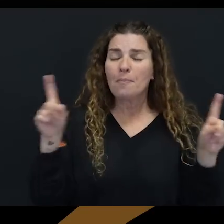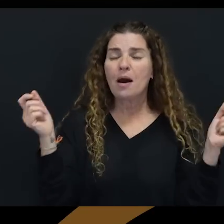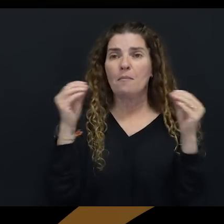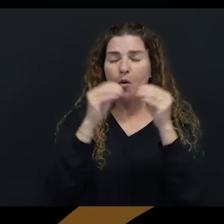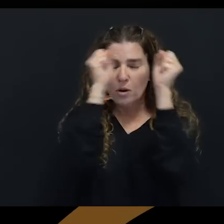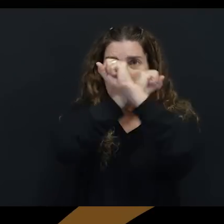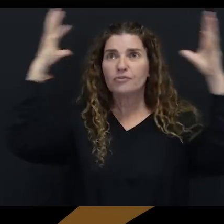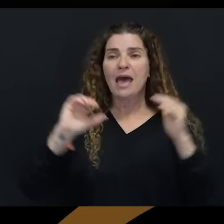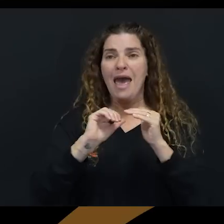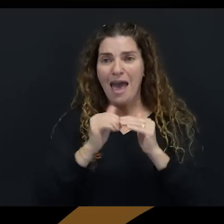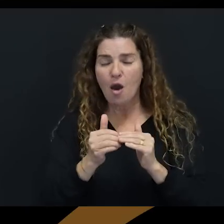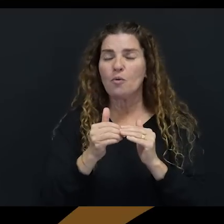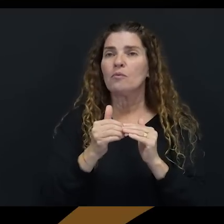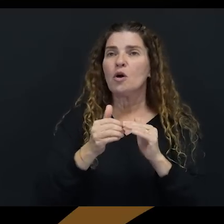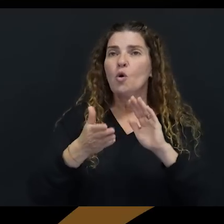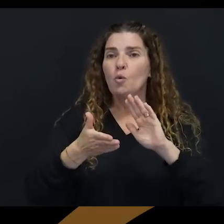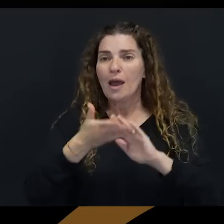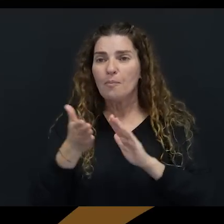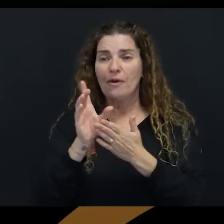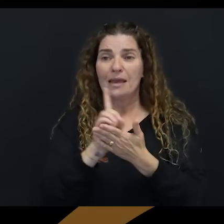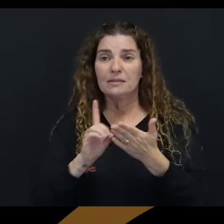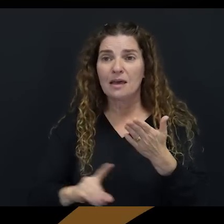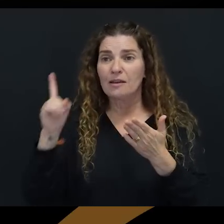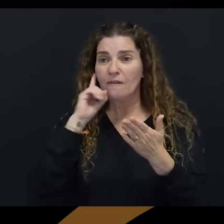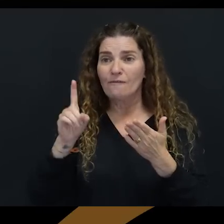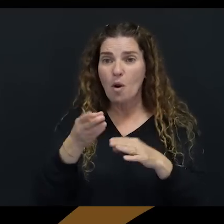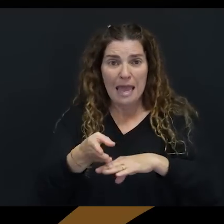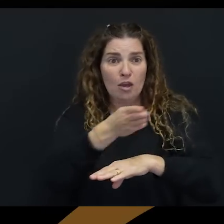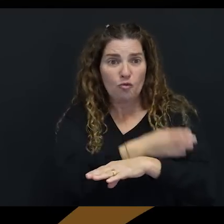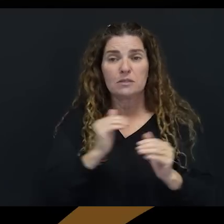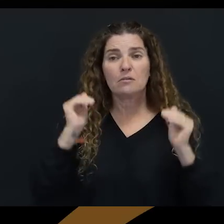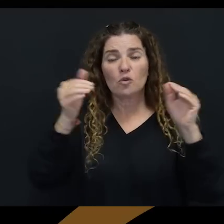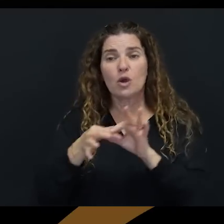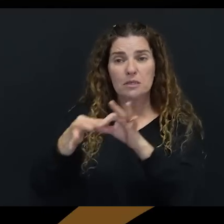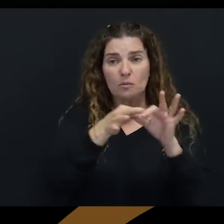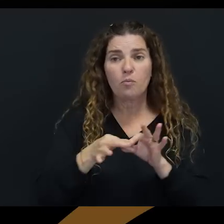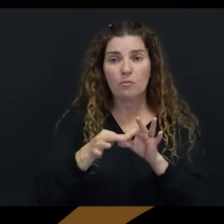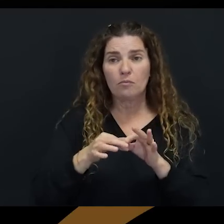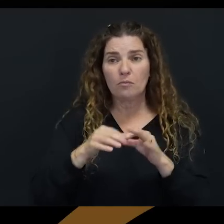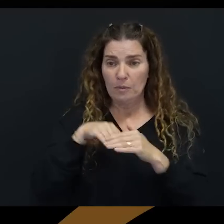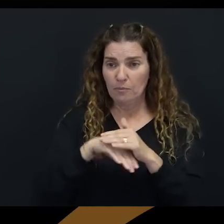design, and operate in an increasingly interconnected world. When we prioritize accessibility